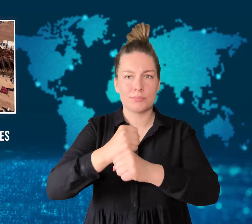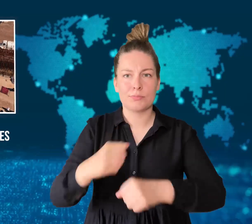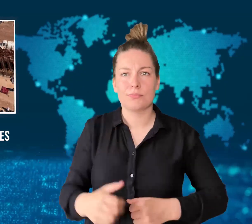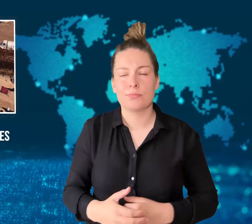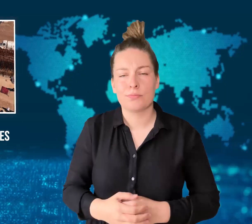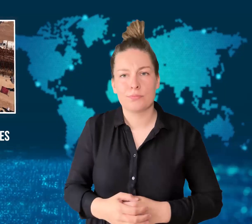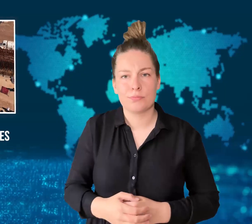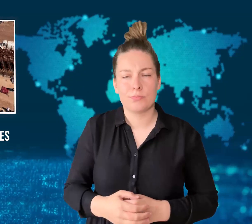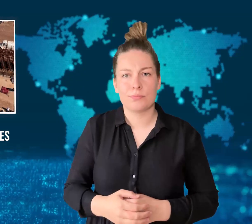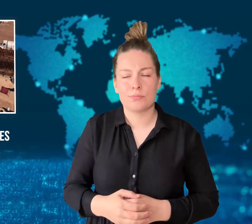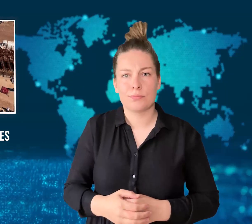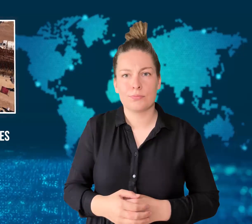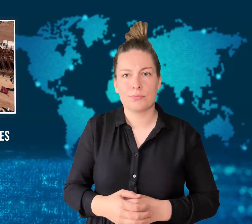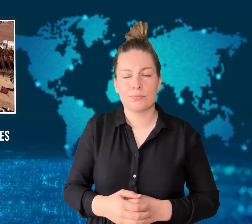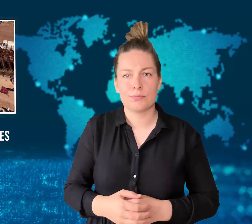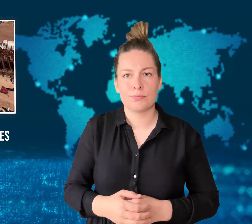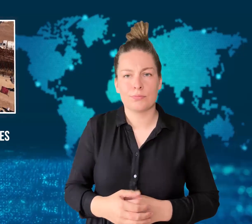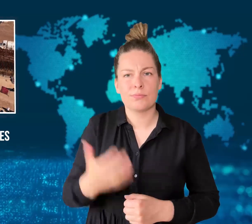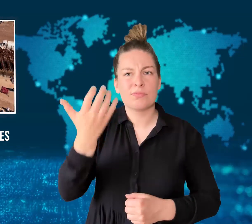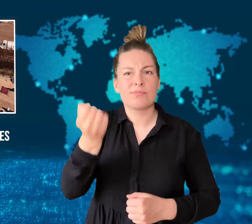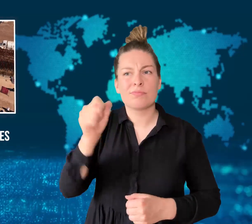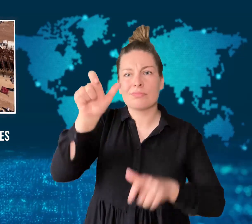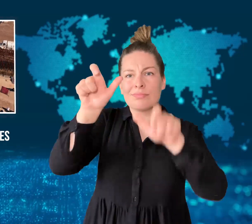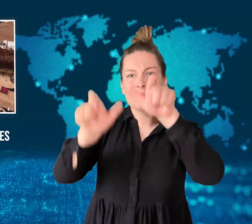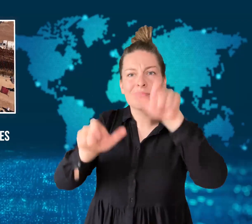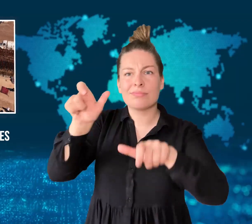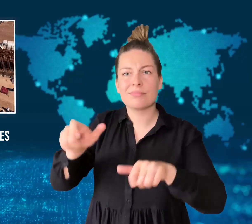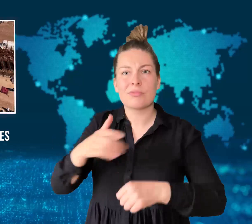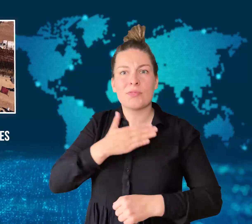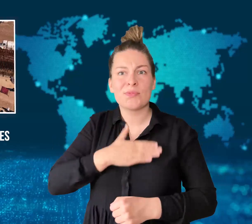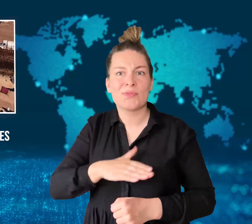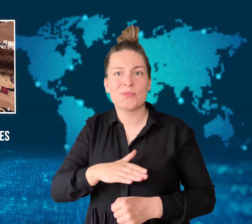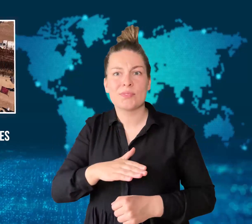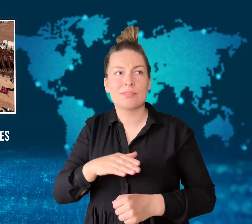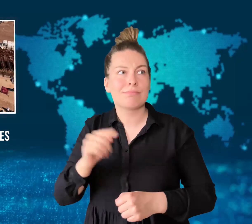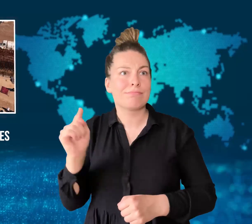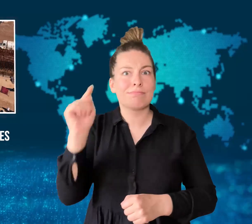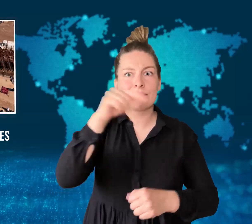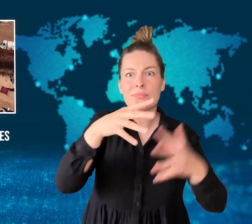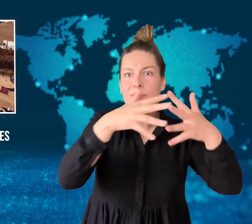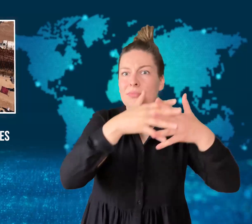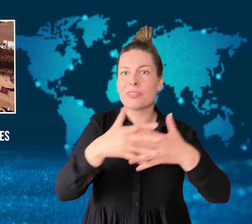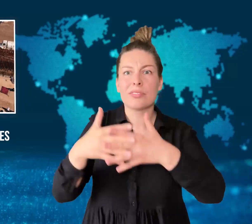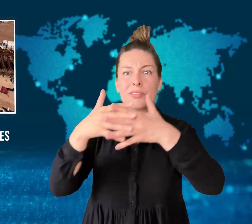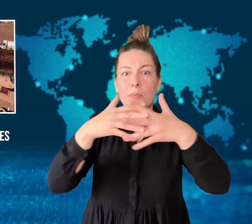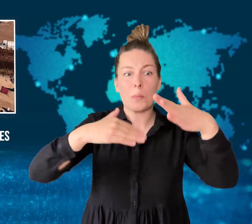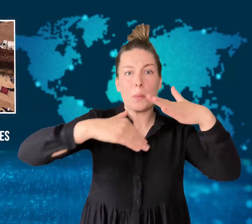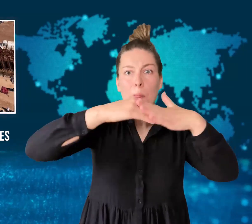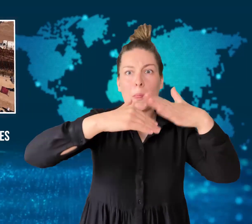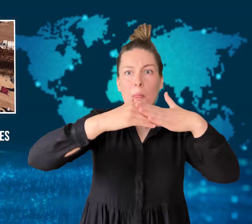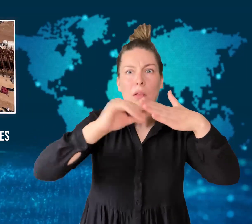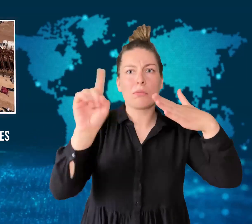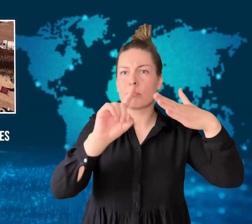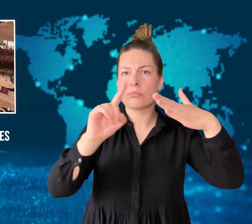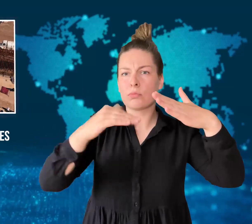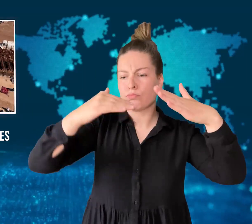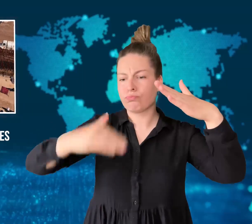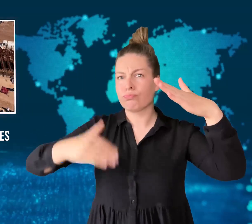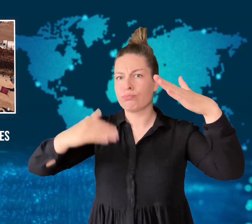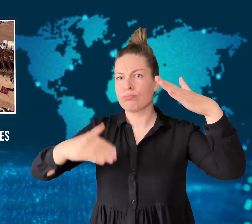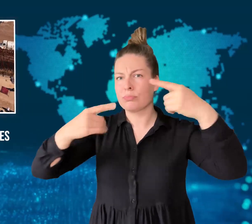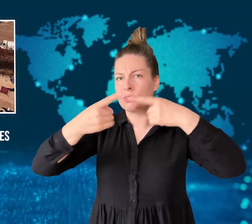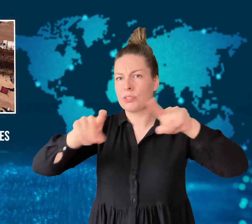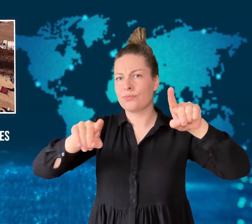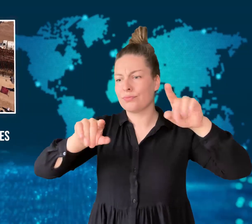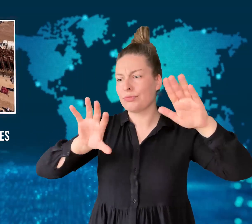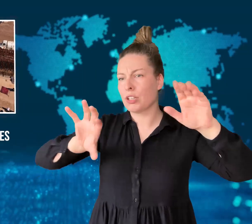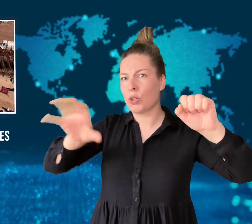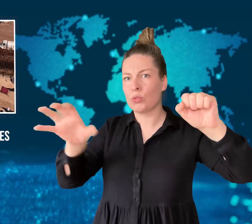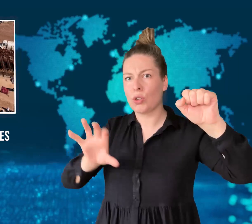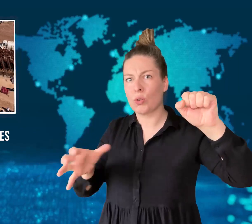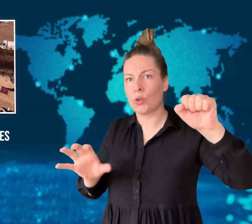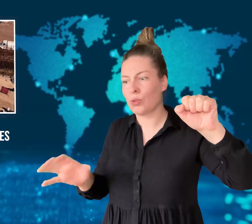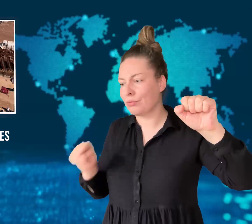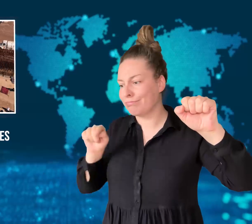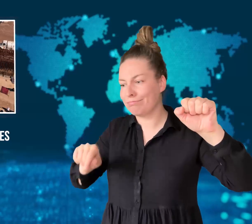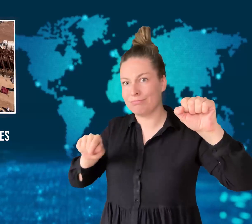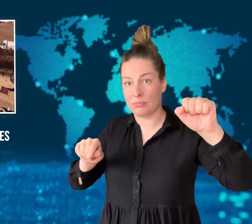if they traveled through other countries on their way to the US border.